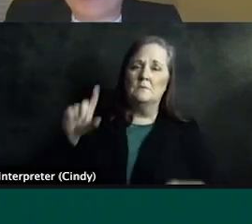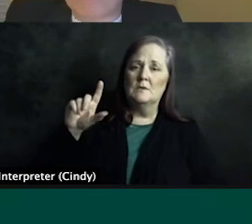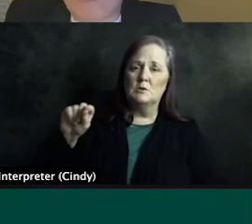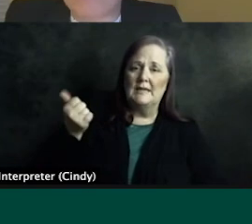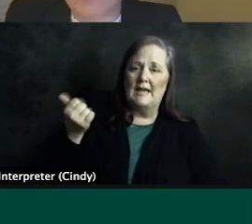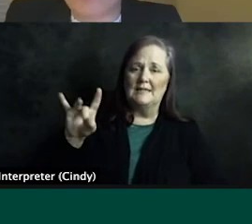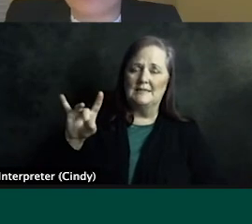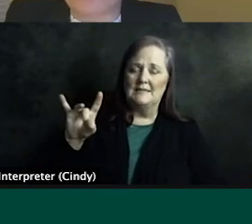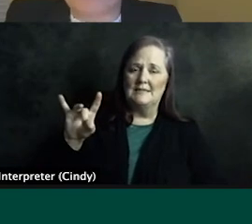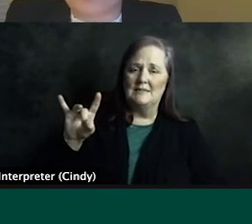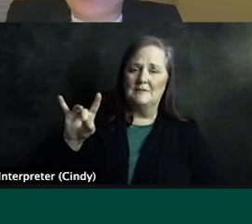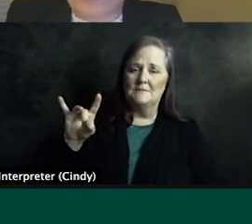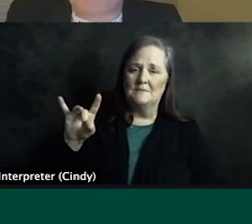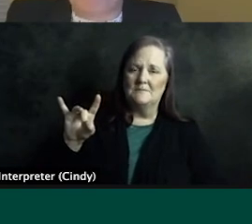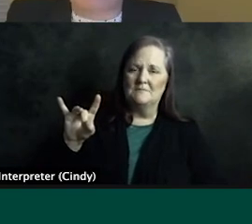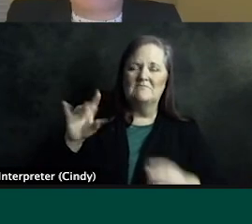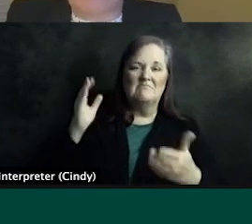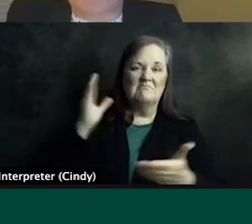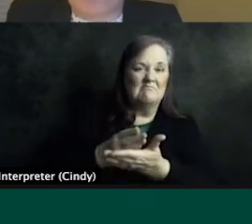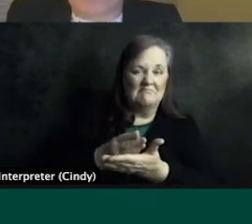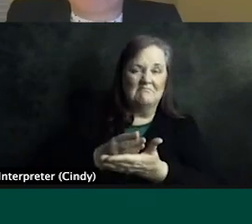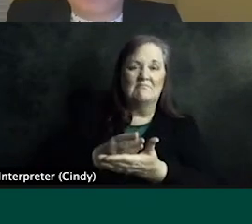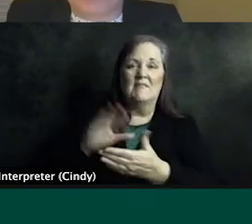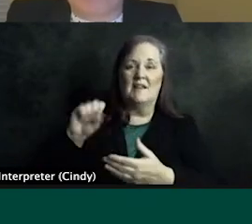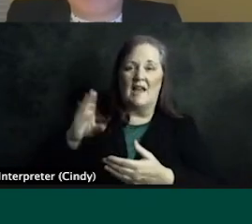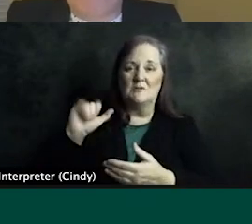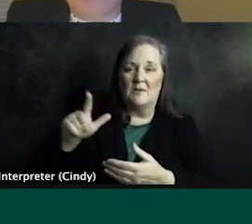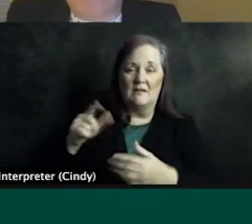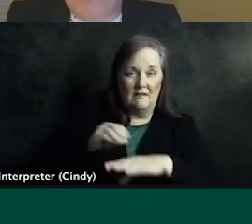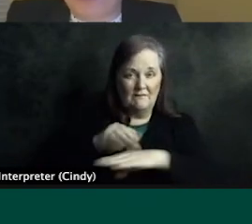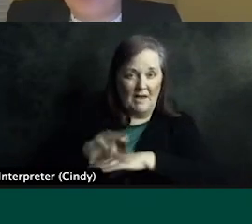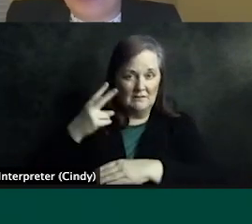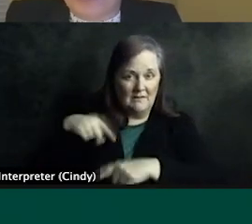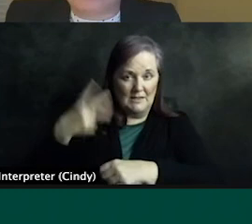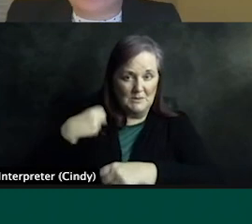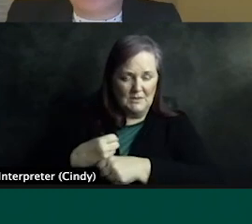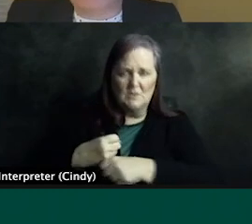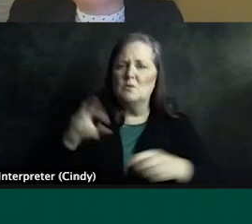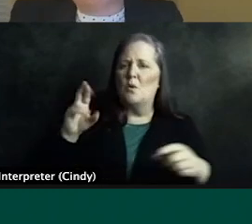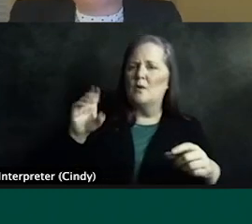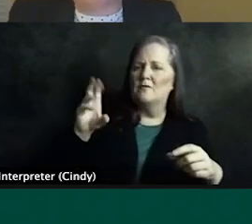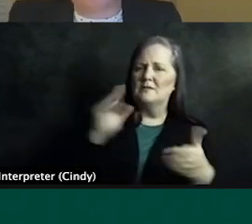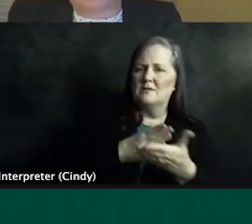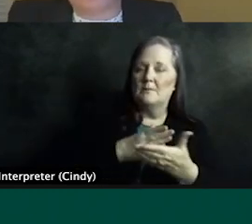So there are a lot of tools. So I will say that I am not an expert in terms of every component. In terms of living situation,